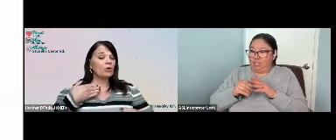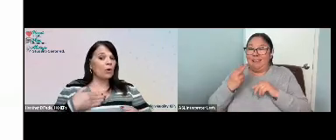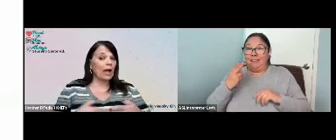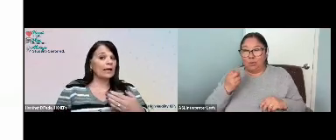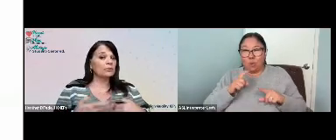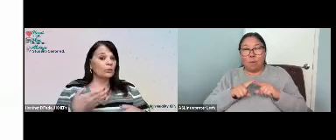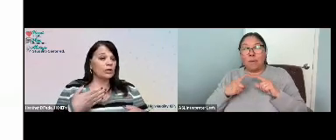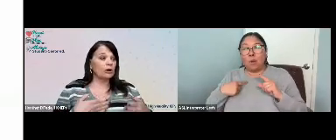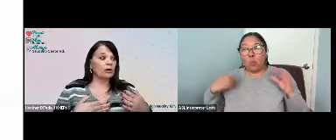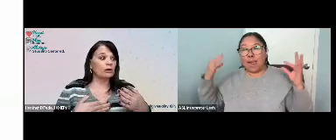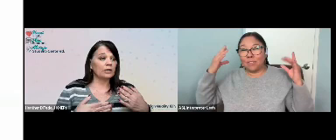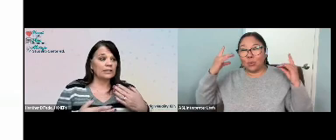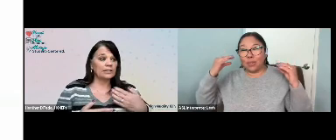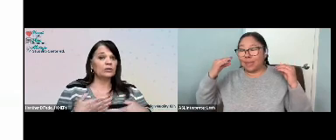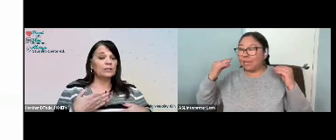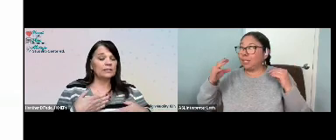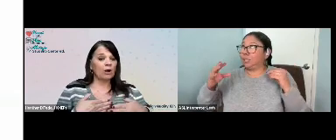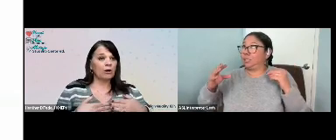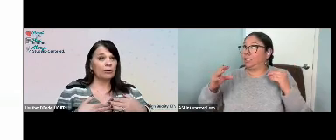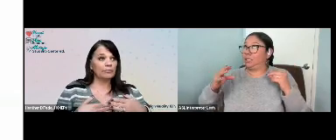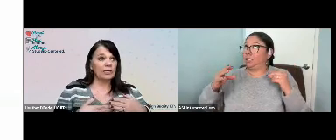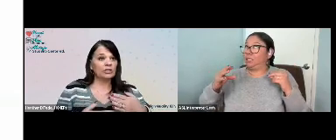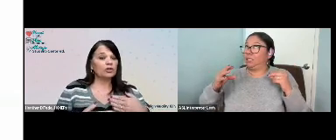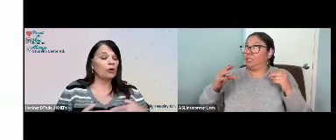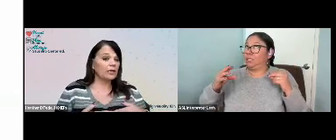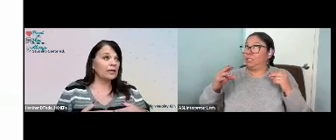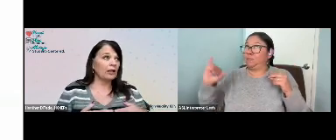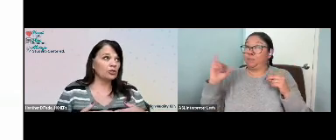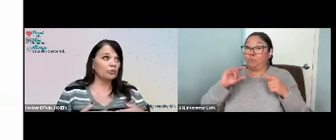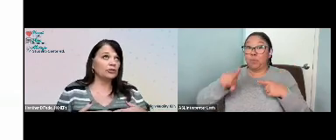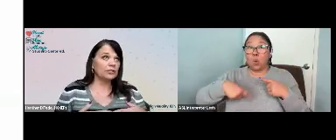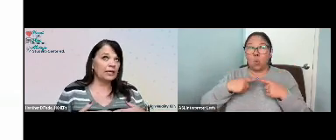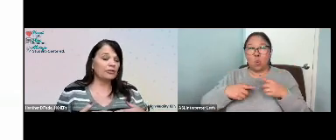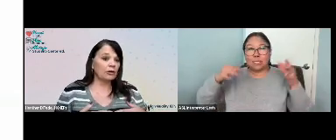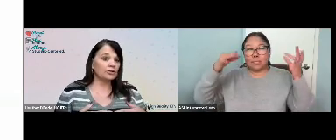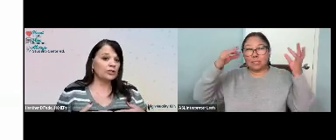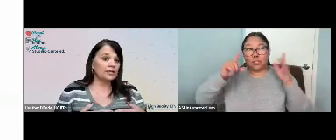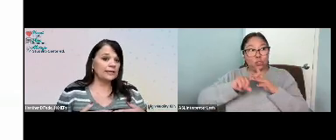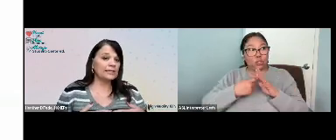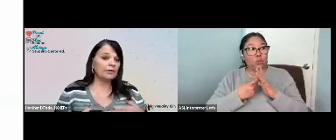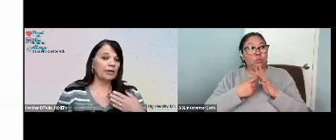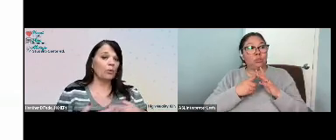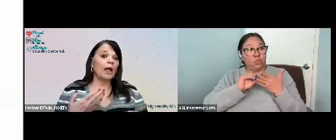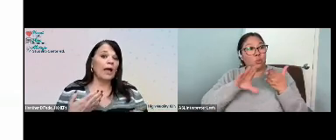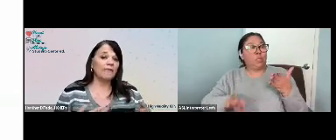also as we are as students are being determined eligible to take the alternate assessment that